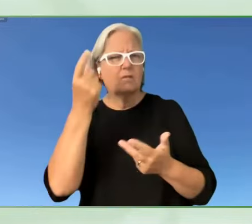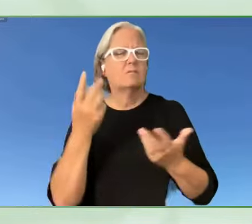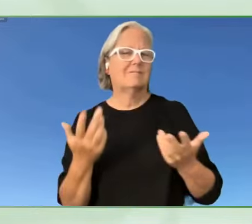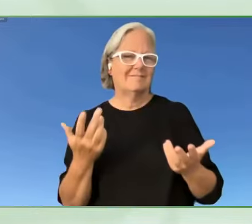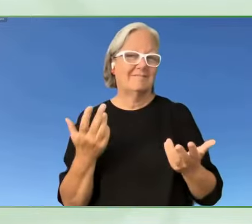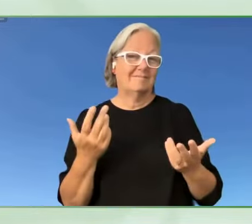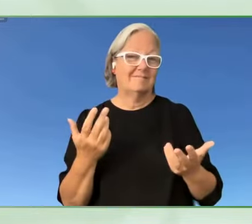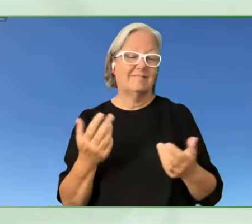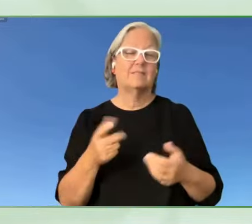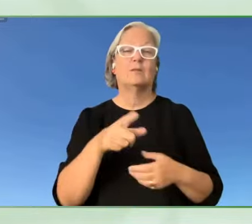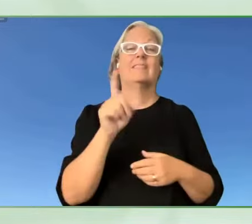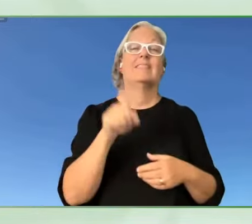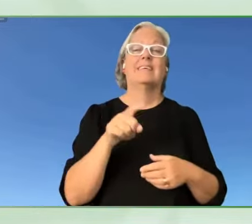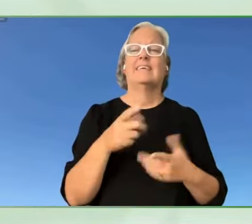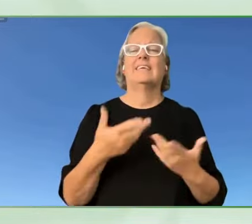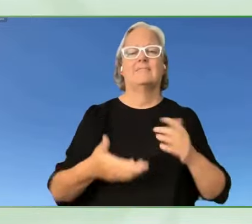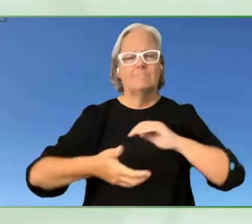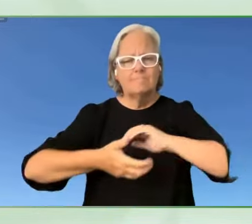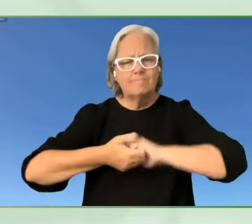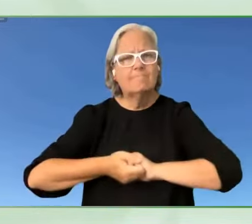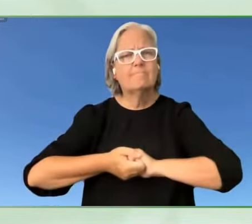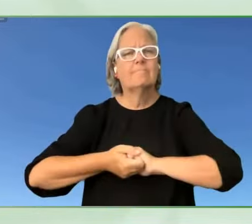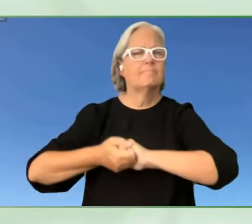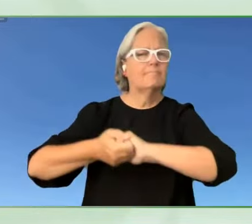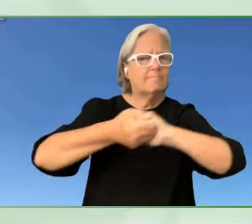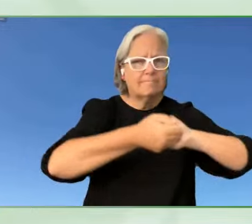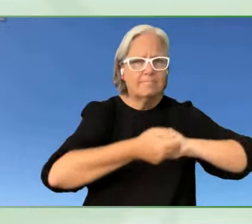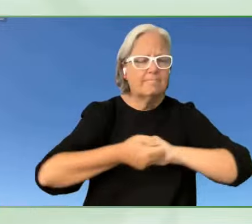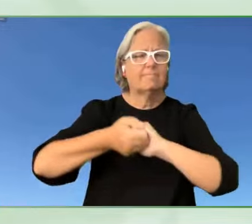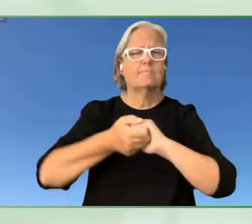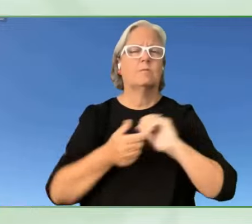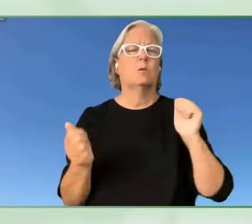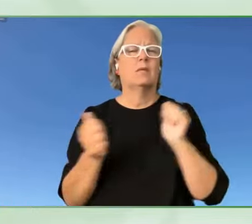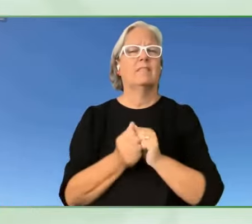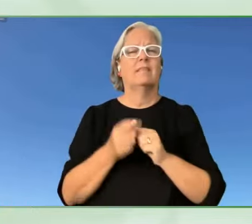How do we get out and explore that across the globe we are using this principle of universal design in everything that we do? Yes, surprisingly, I absolutely agree.